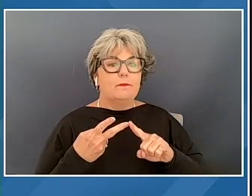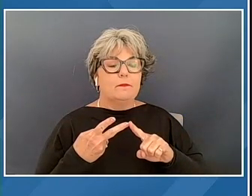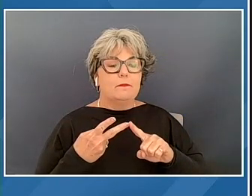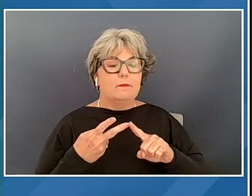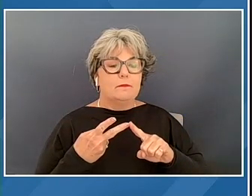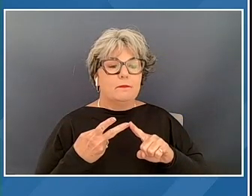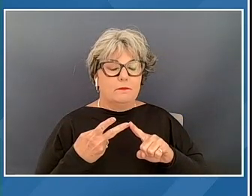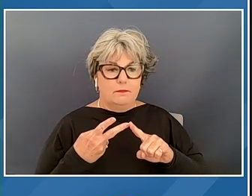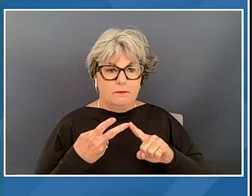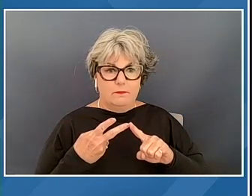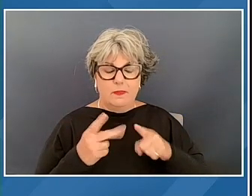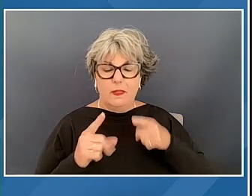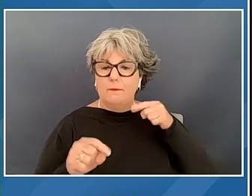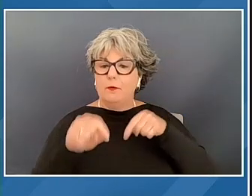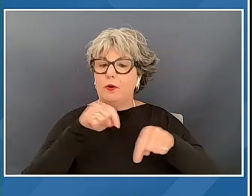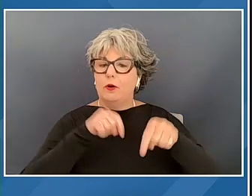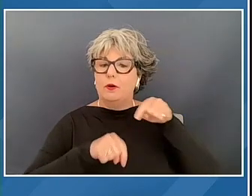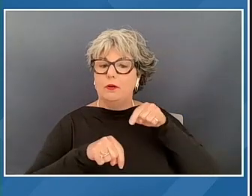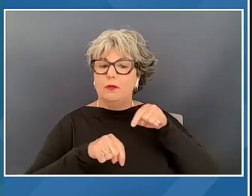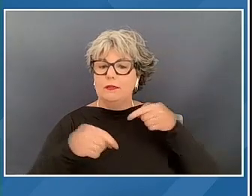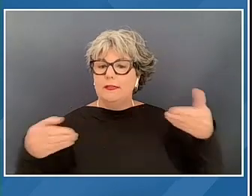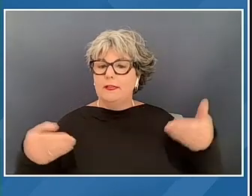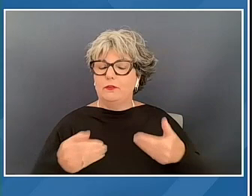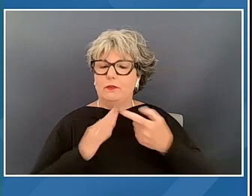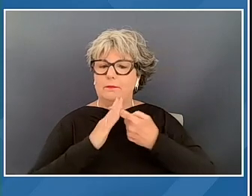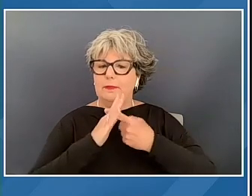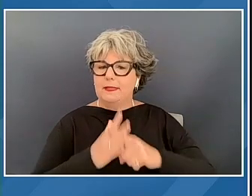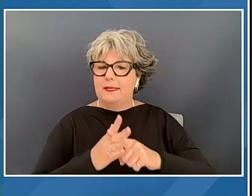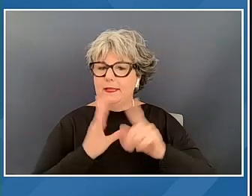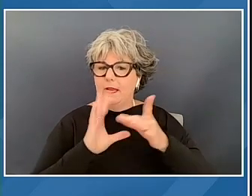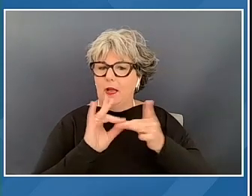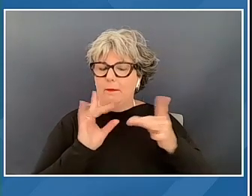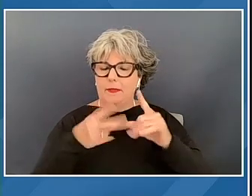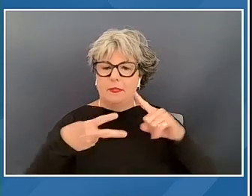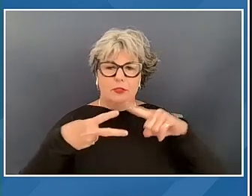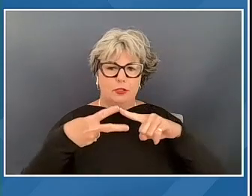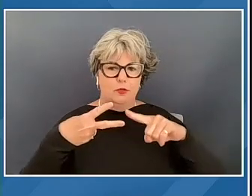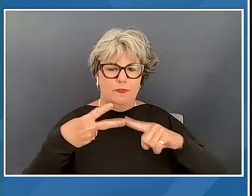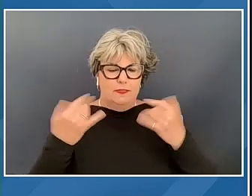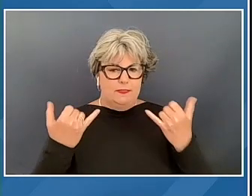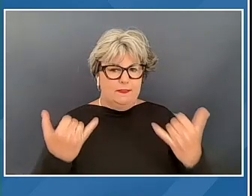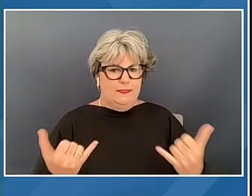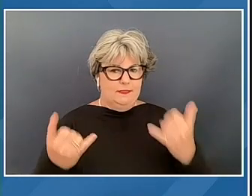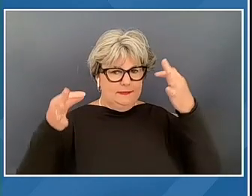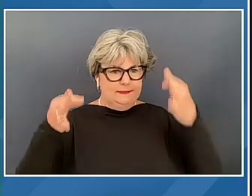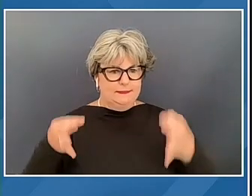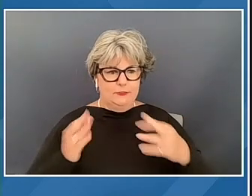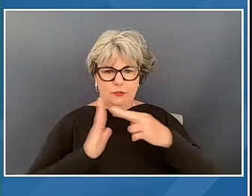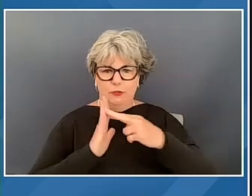oing back to the introductory comments, I think two themes of this rulemaking are going to be sort of administrability and